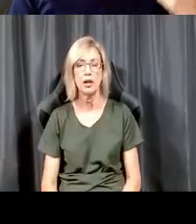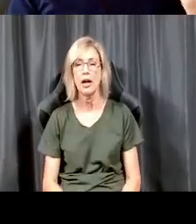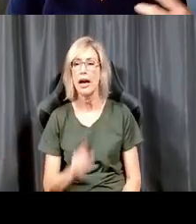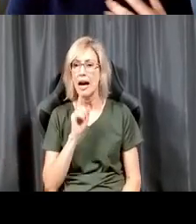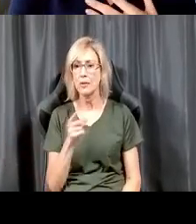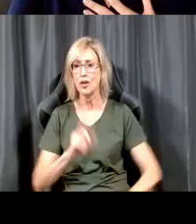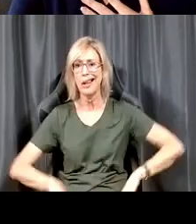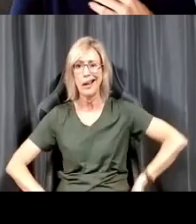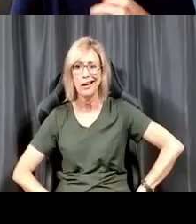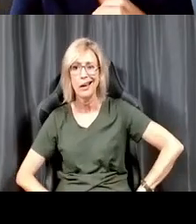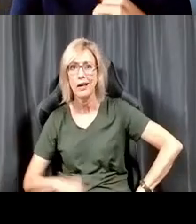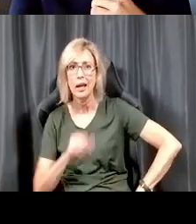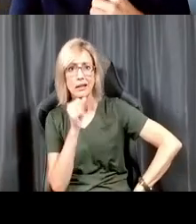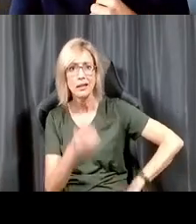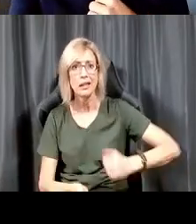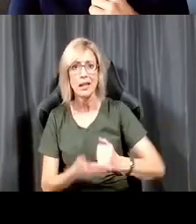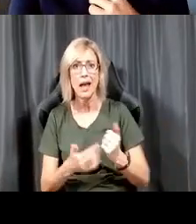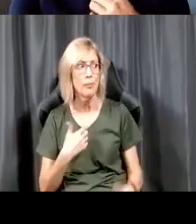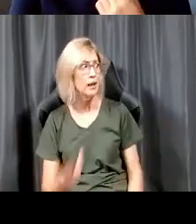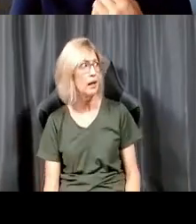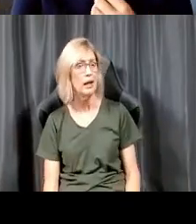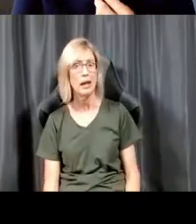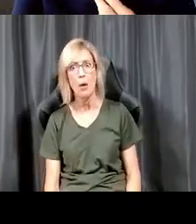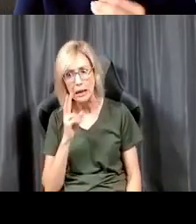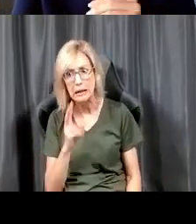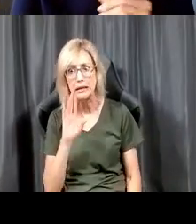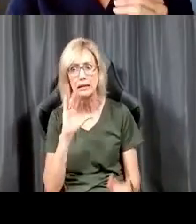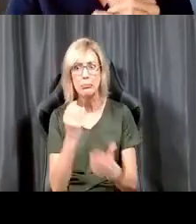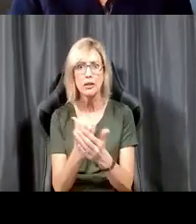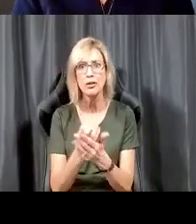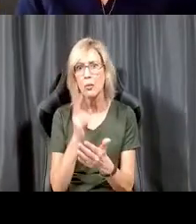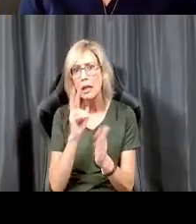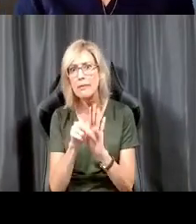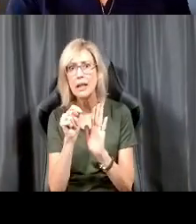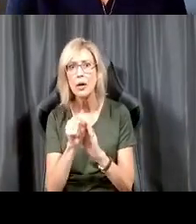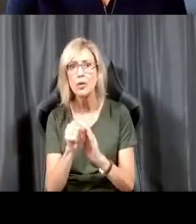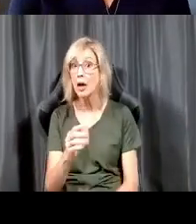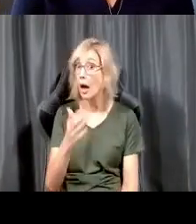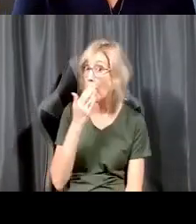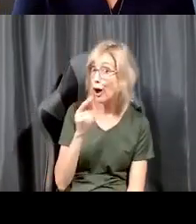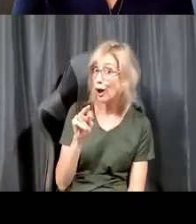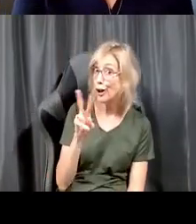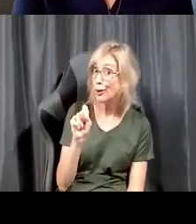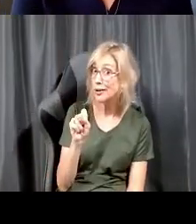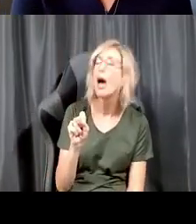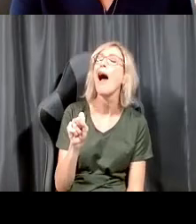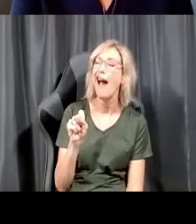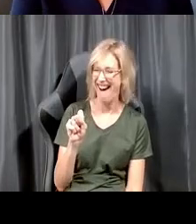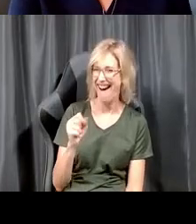Doesn't help me. I want more. I want to see pictures. I want to see videos. And the good news is I have amazing